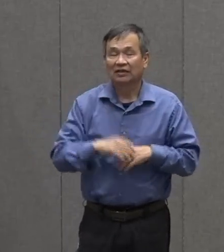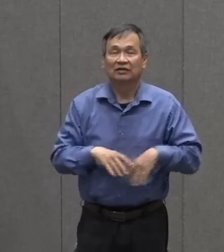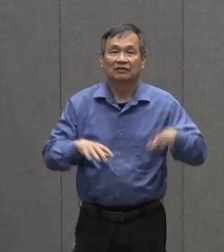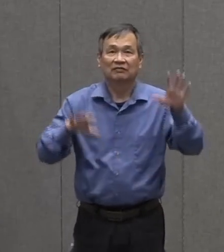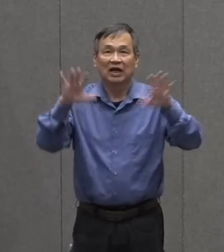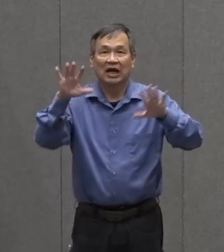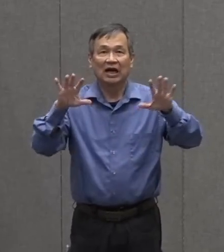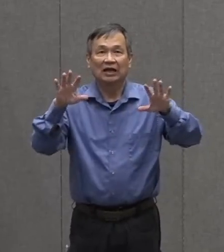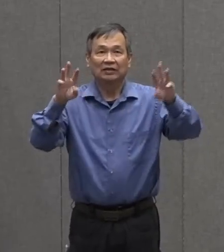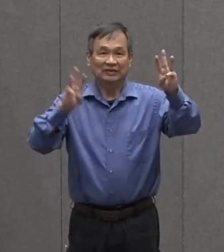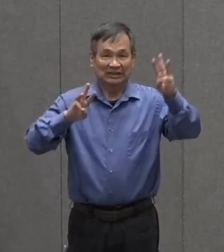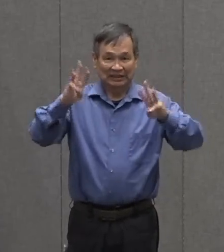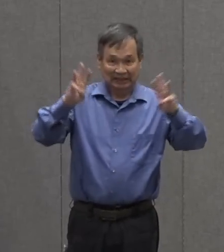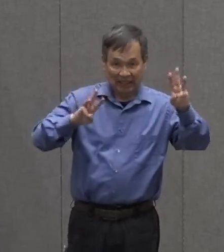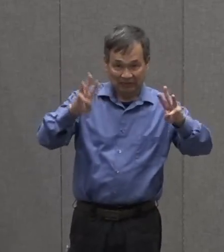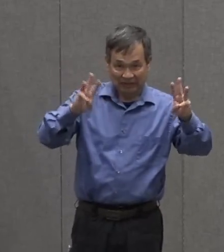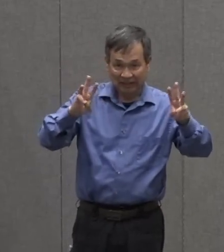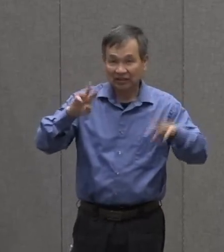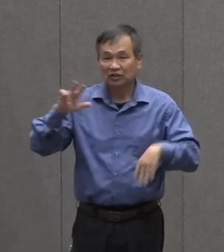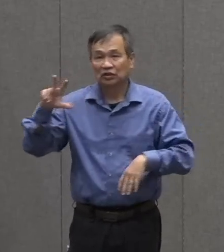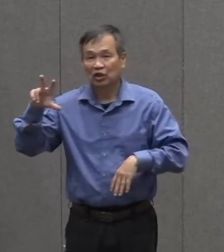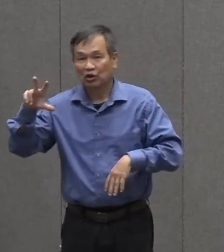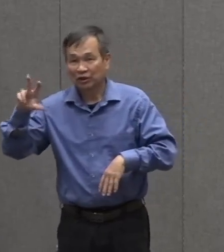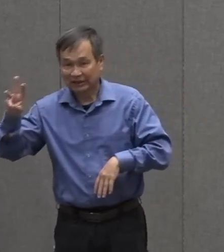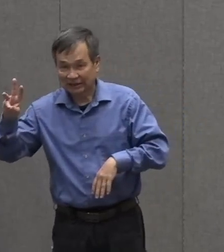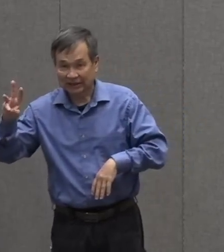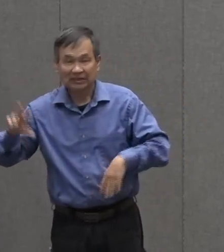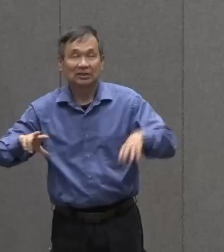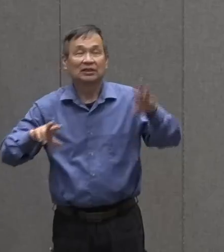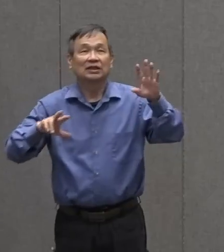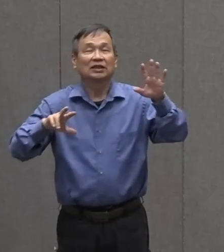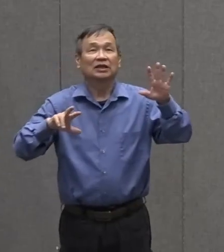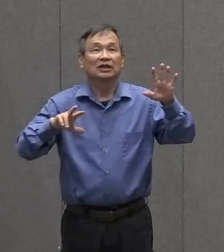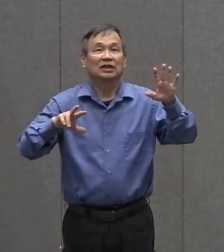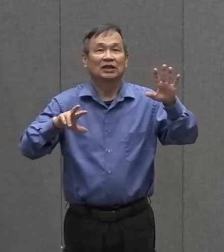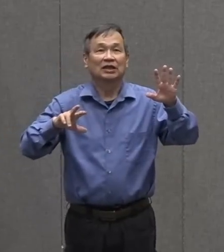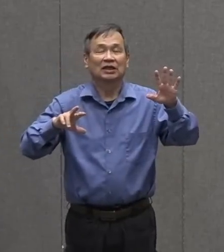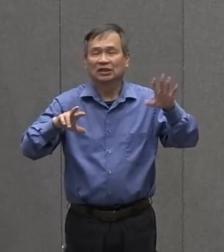Six times six is 36. So let's look at that really fast.